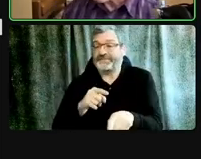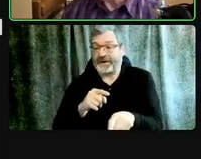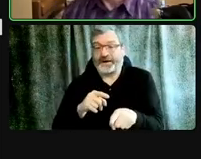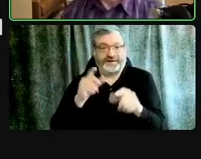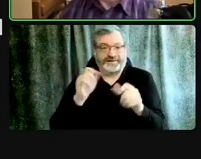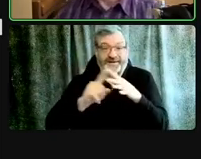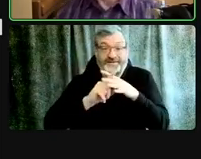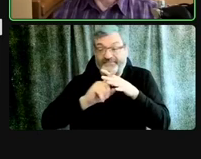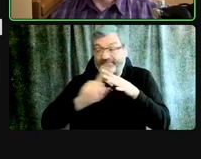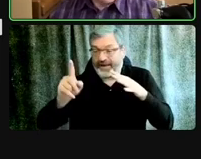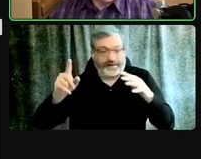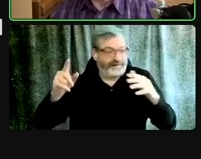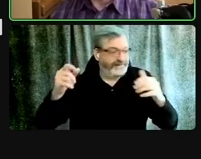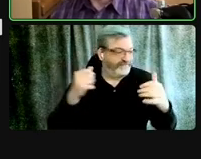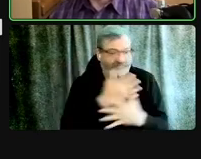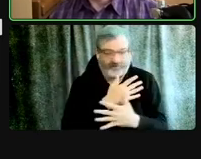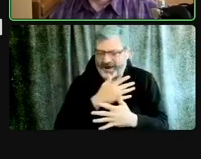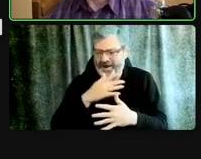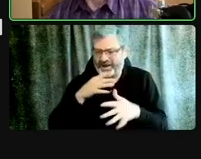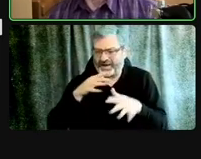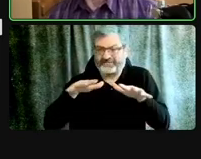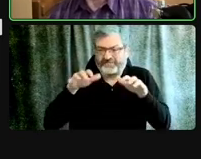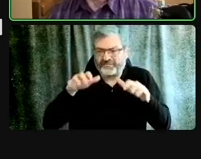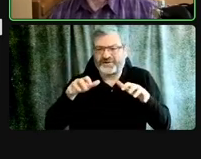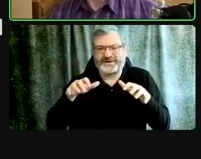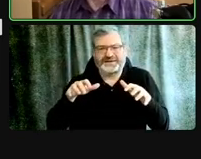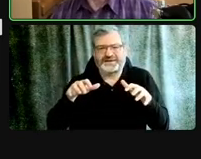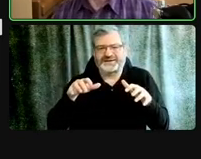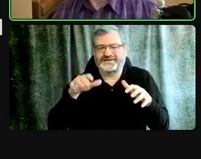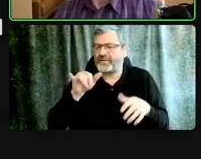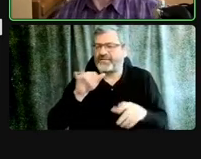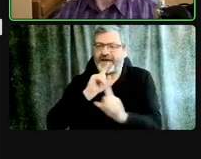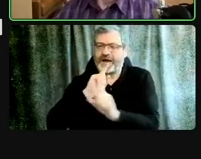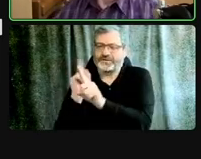often responses that are kind of locked into the nervous system of people.